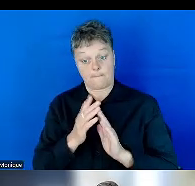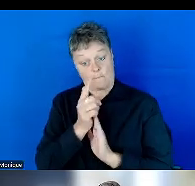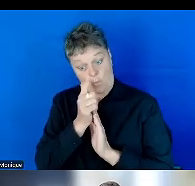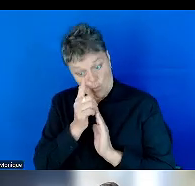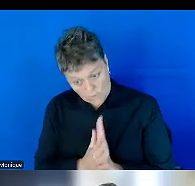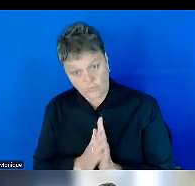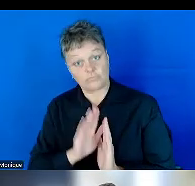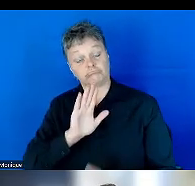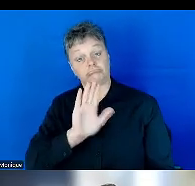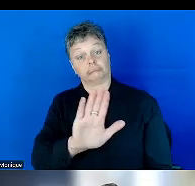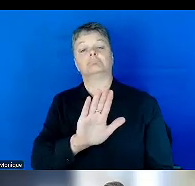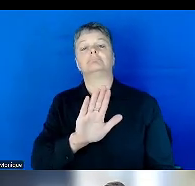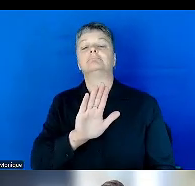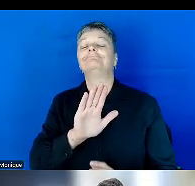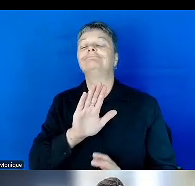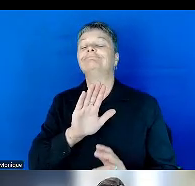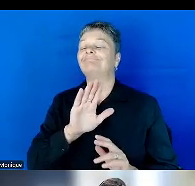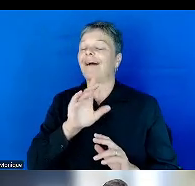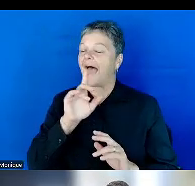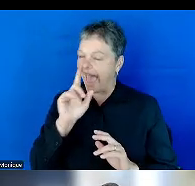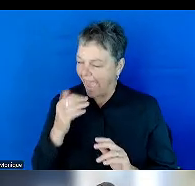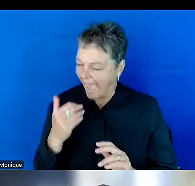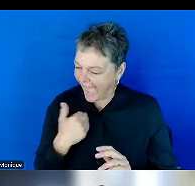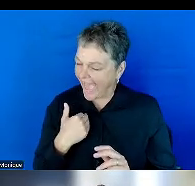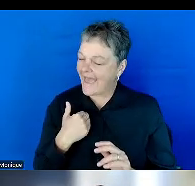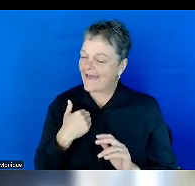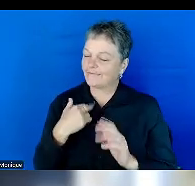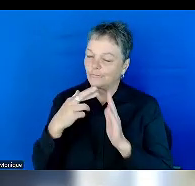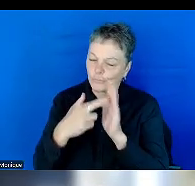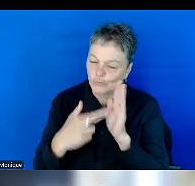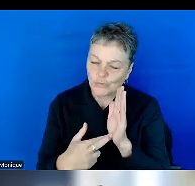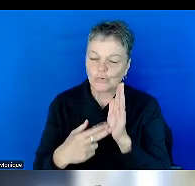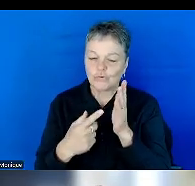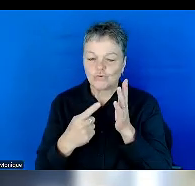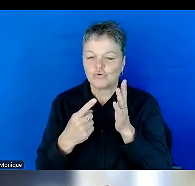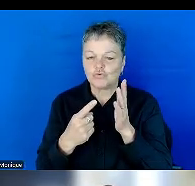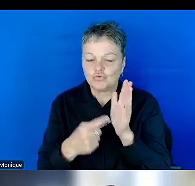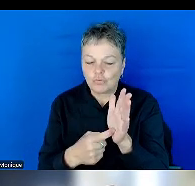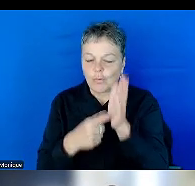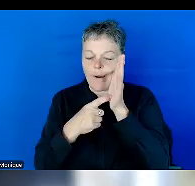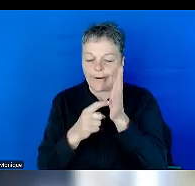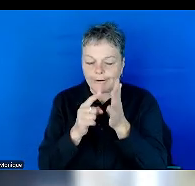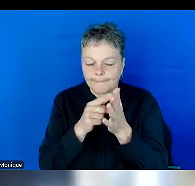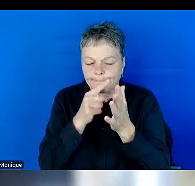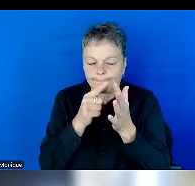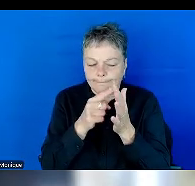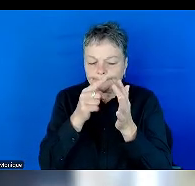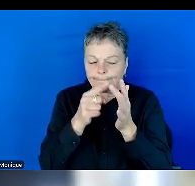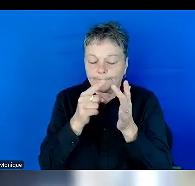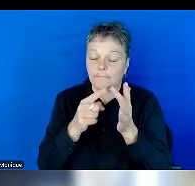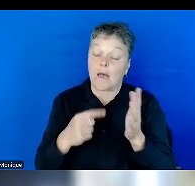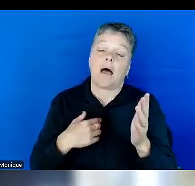look at uh because unfortunately we we can't represent everybody although we wish we could